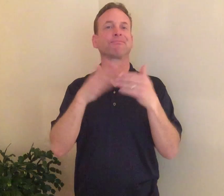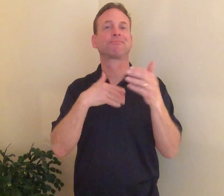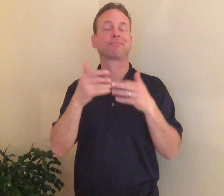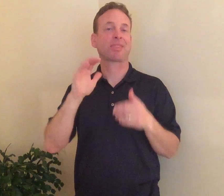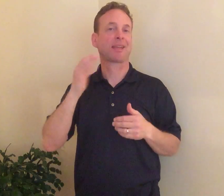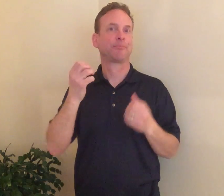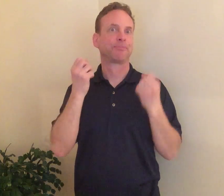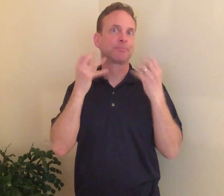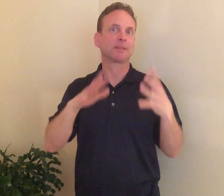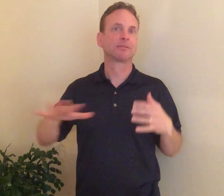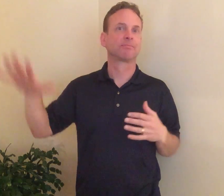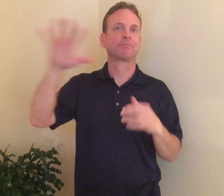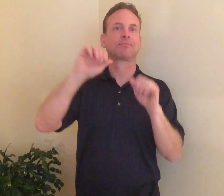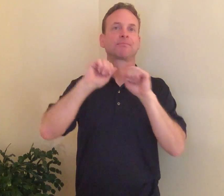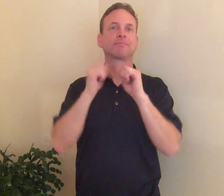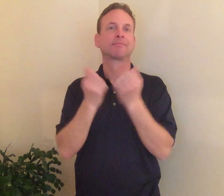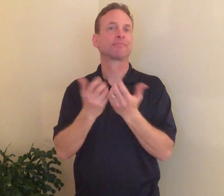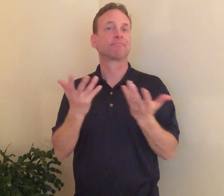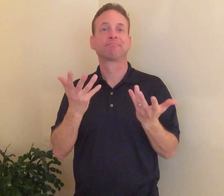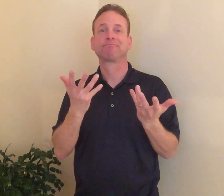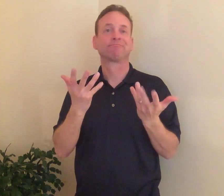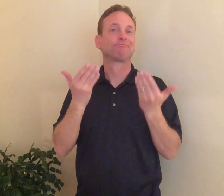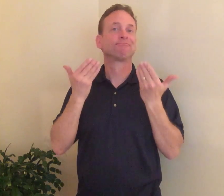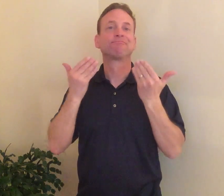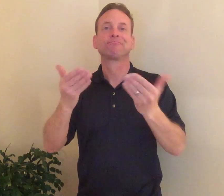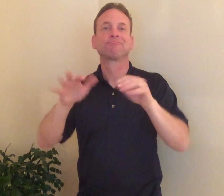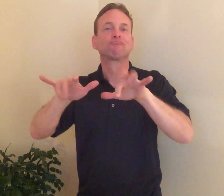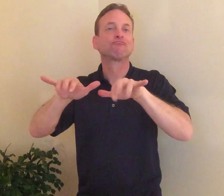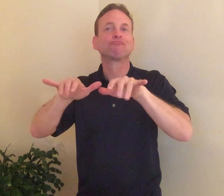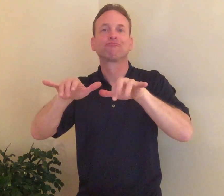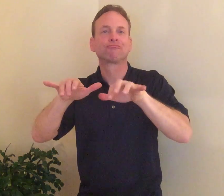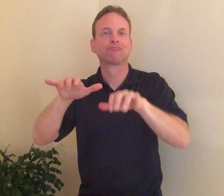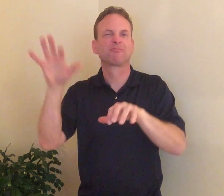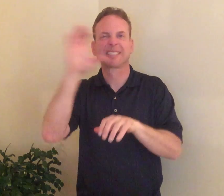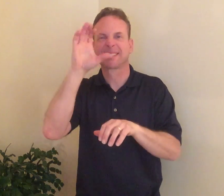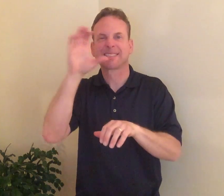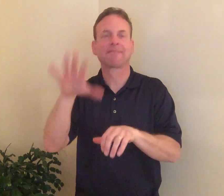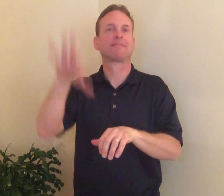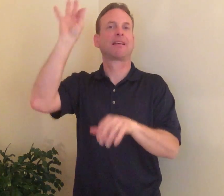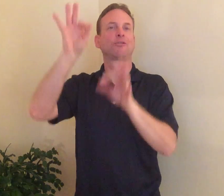It seems that many agencies use this database to search for interpreters to fill specific